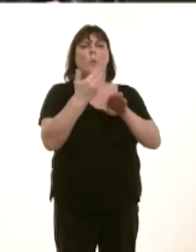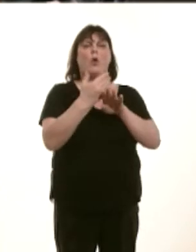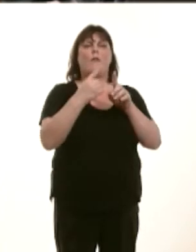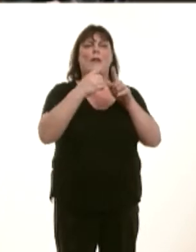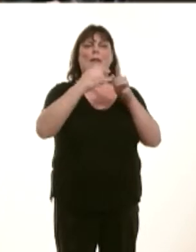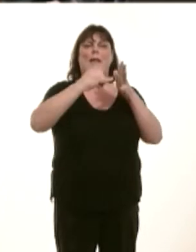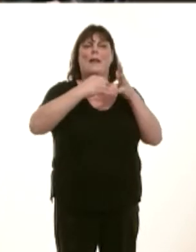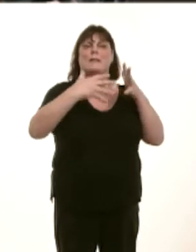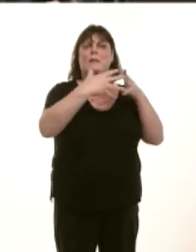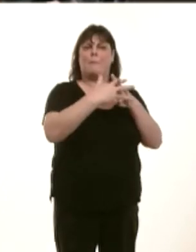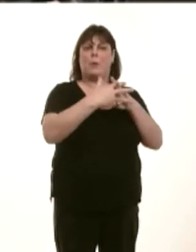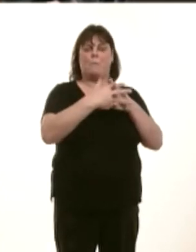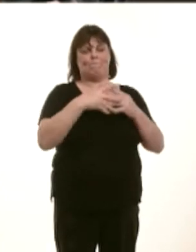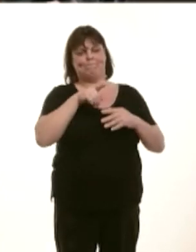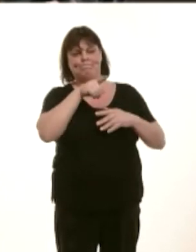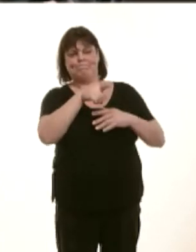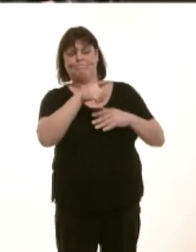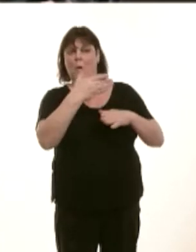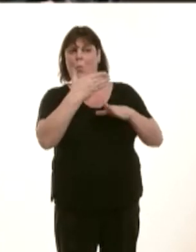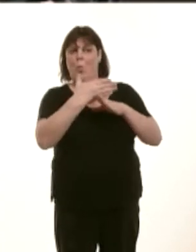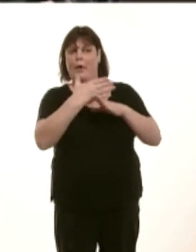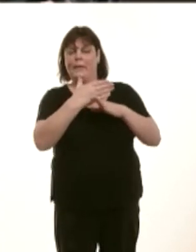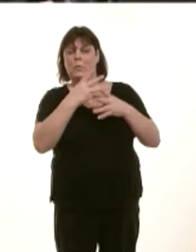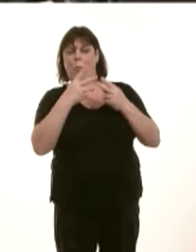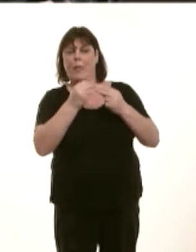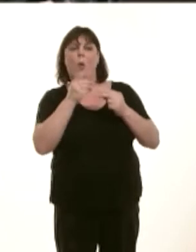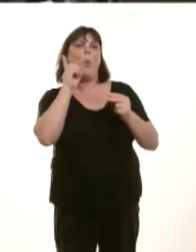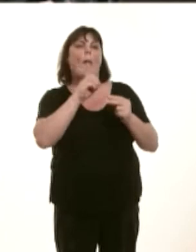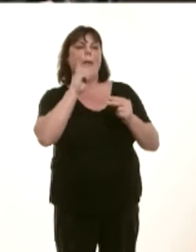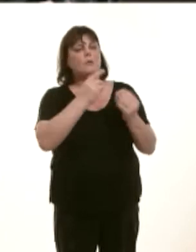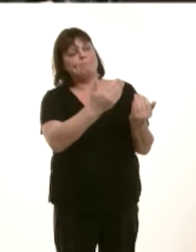Skills Walesóthe work that they have done on encouraging young women into engineering.